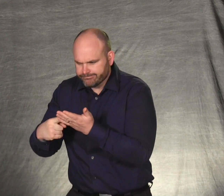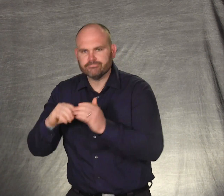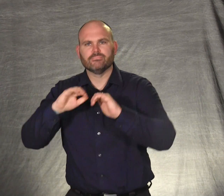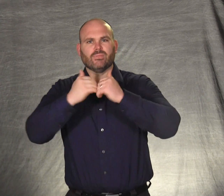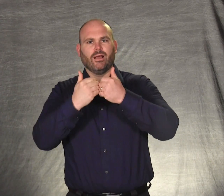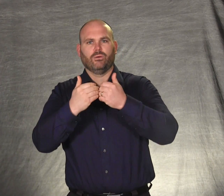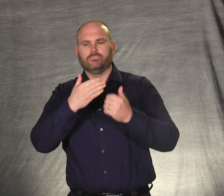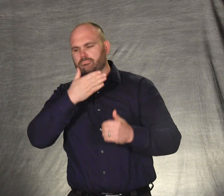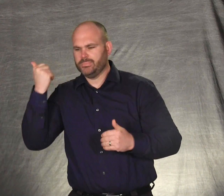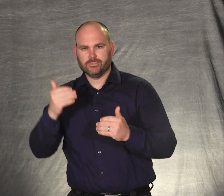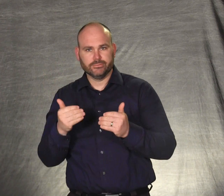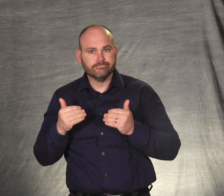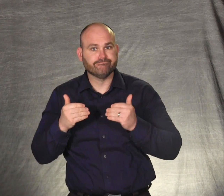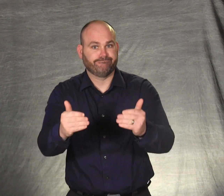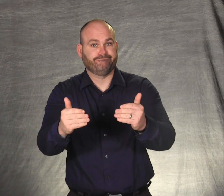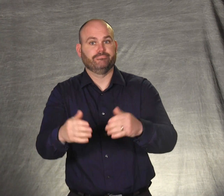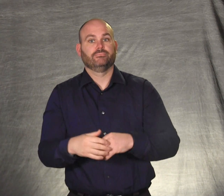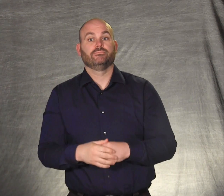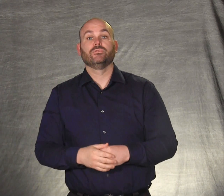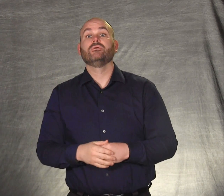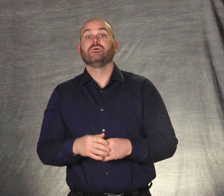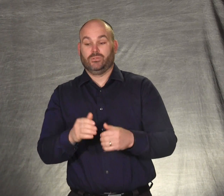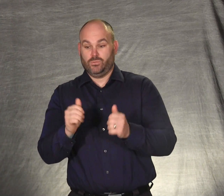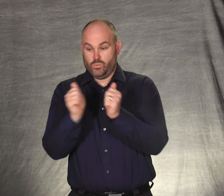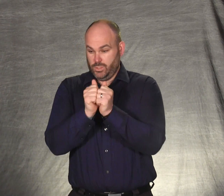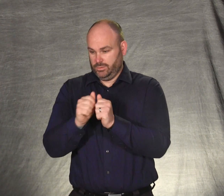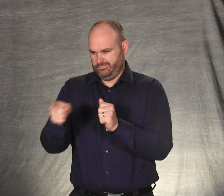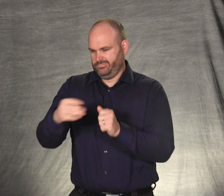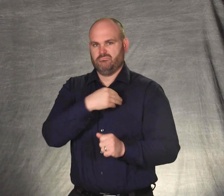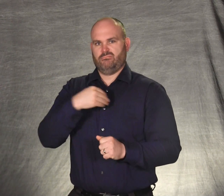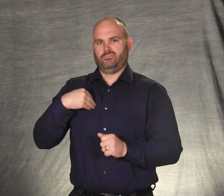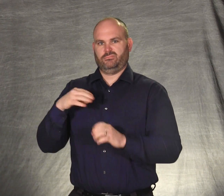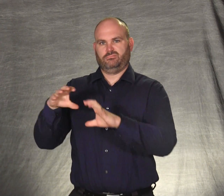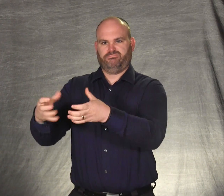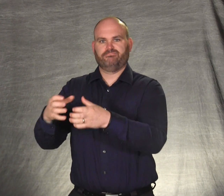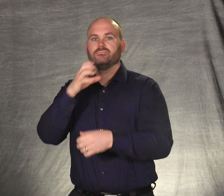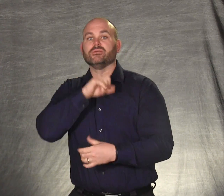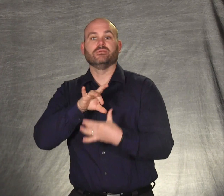the best way to proceed with members of the